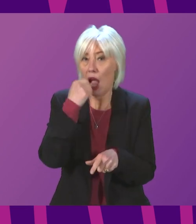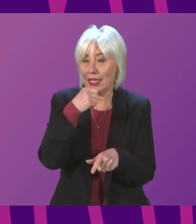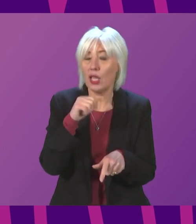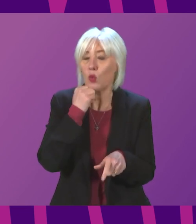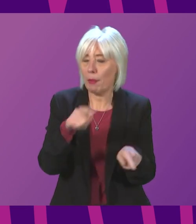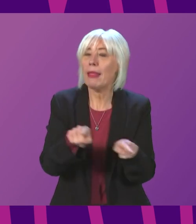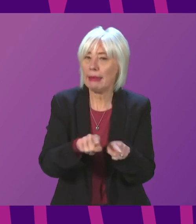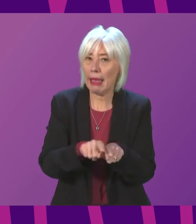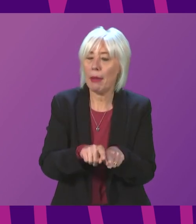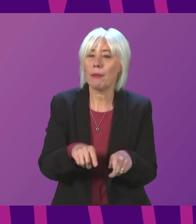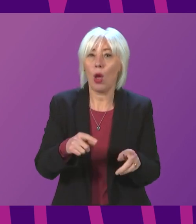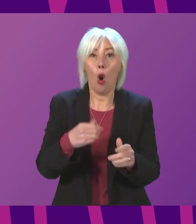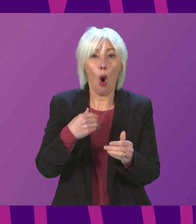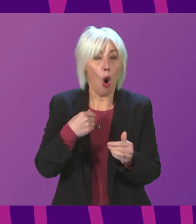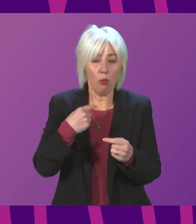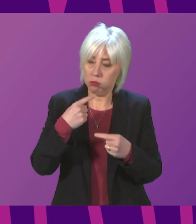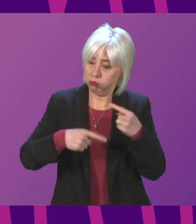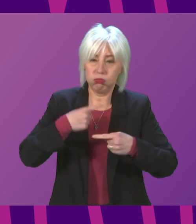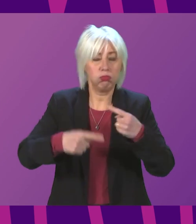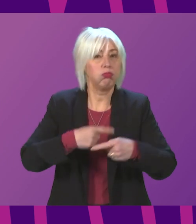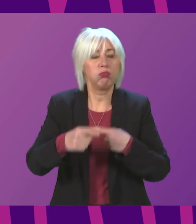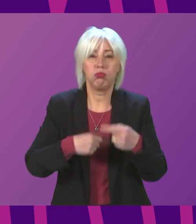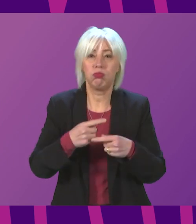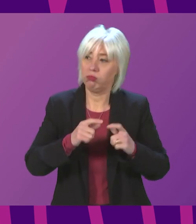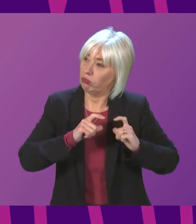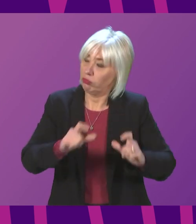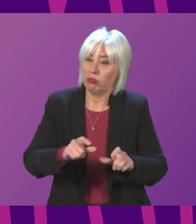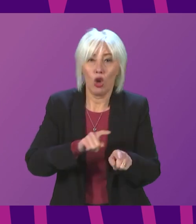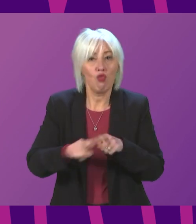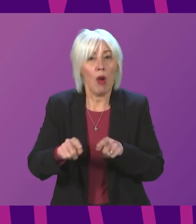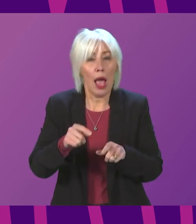We will always continue to do everything that we can to encourage people and to inform them